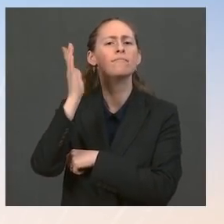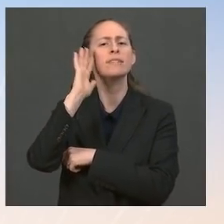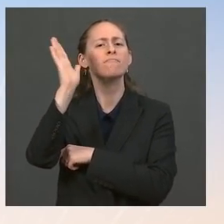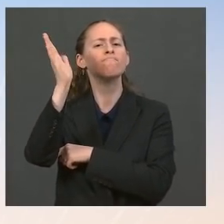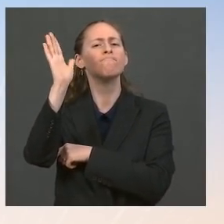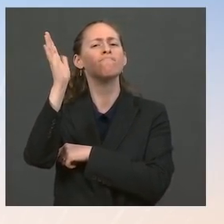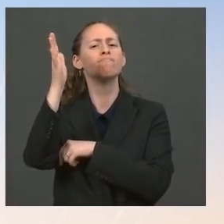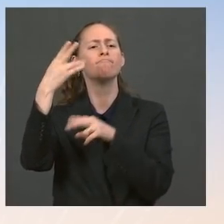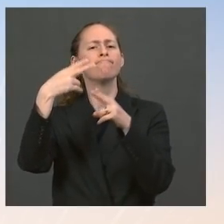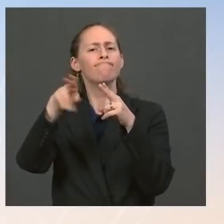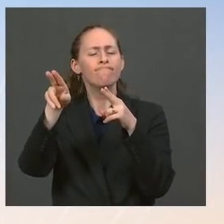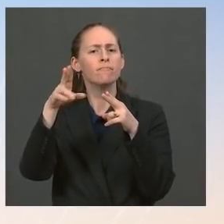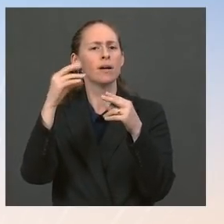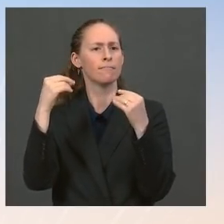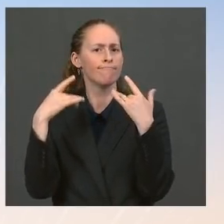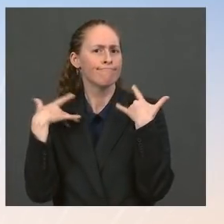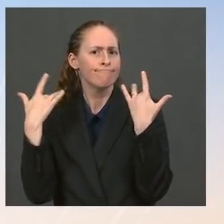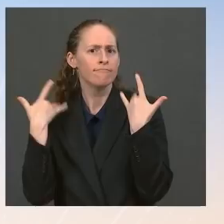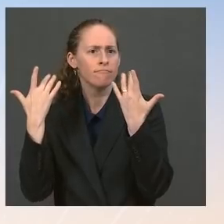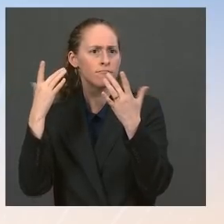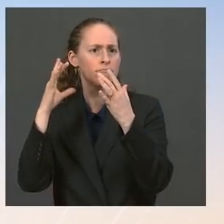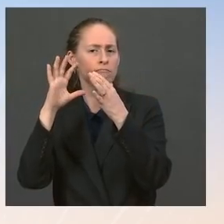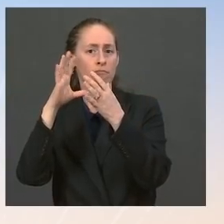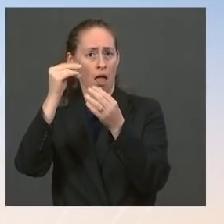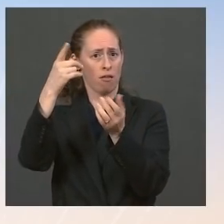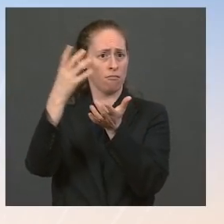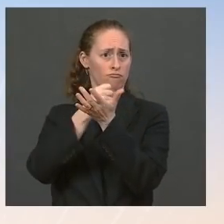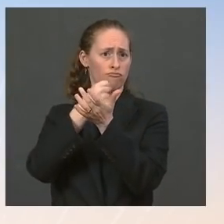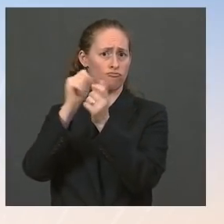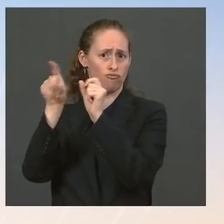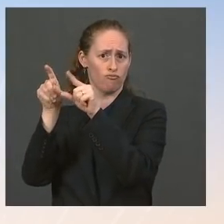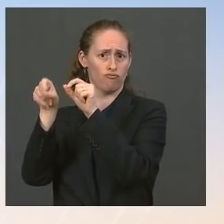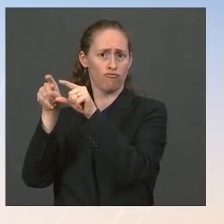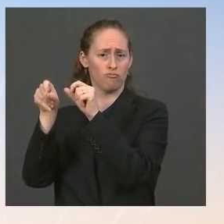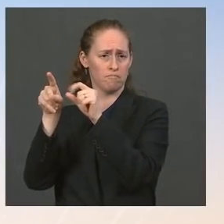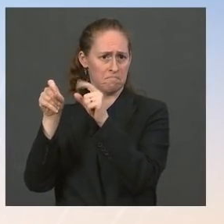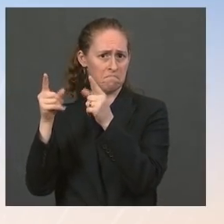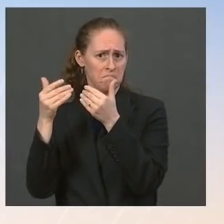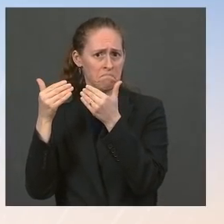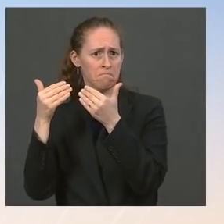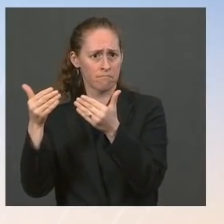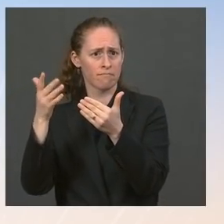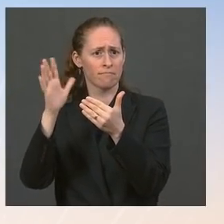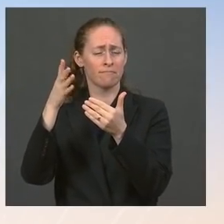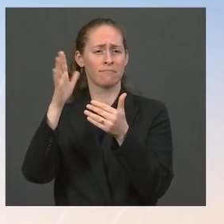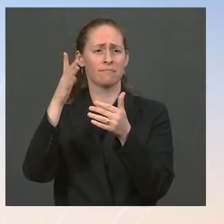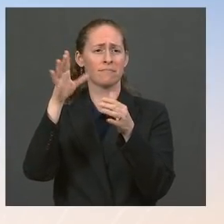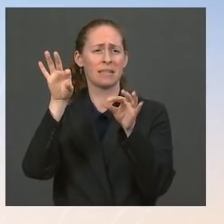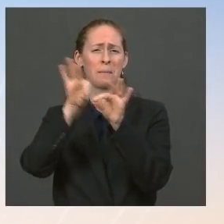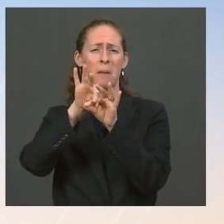and we'll take as many questions as we can. I would just be mindful of your colleagues so we can get around to as many as possible.